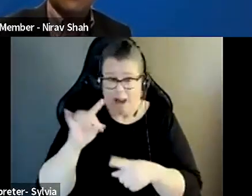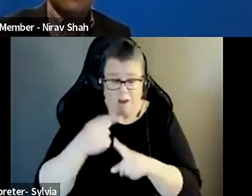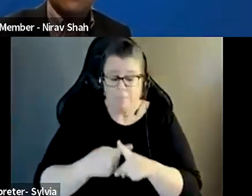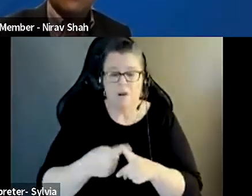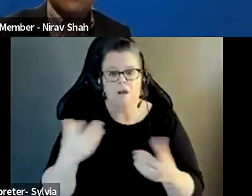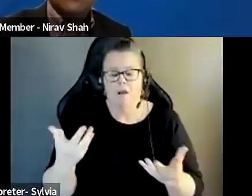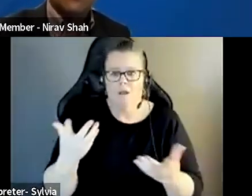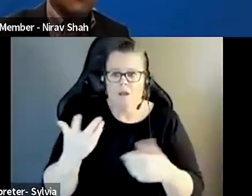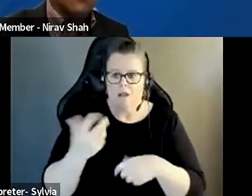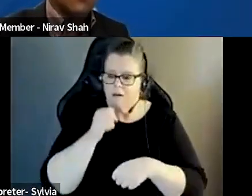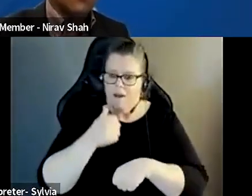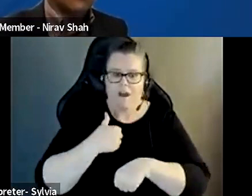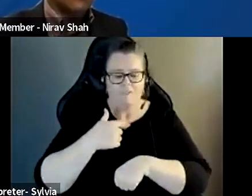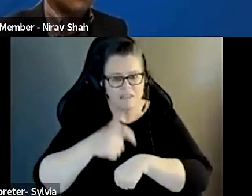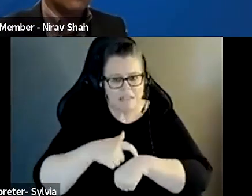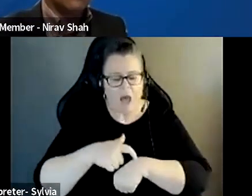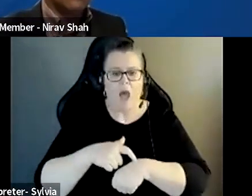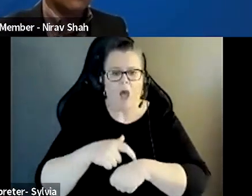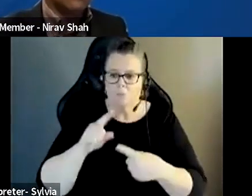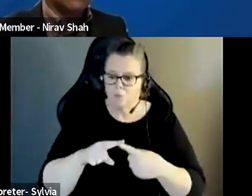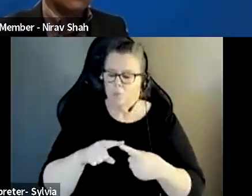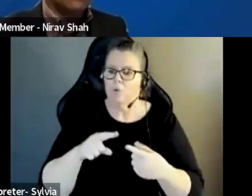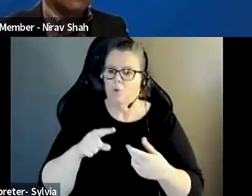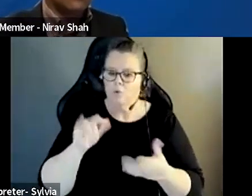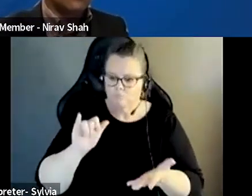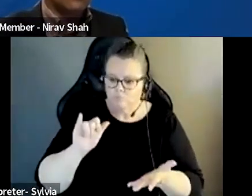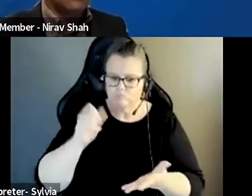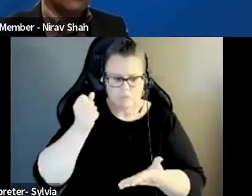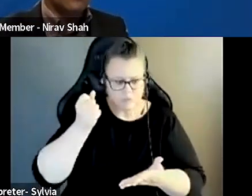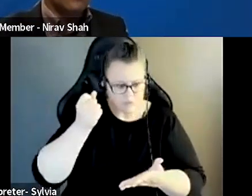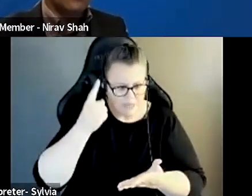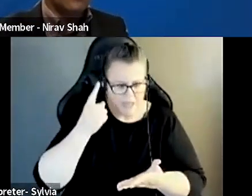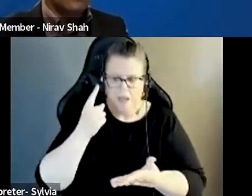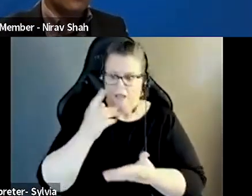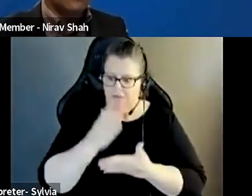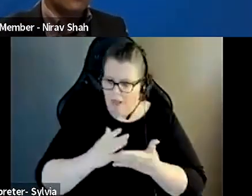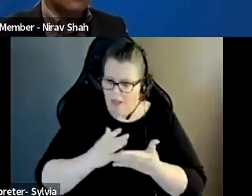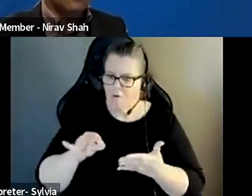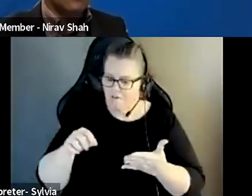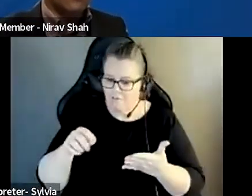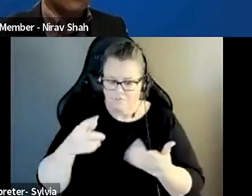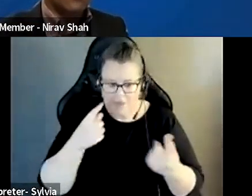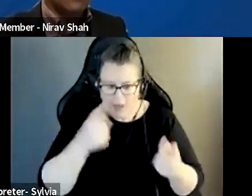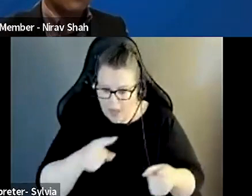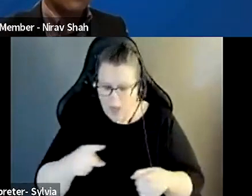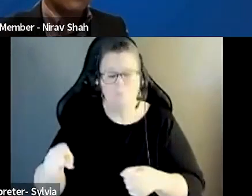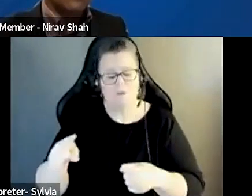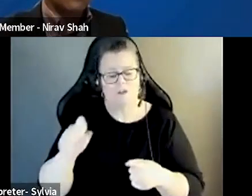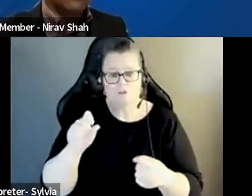that one might have wanted to do when, you know, I started. So this is really the moment that we have taken to do all